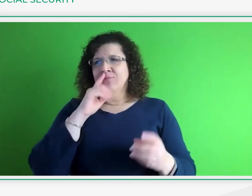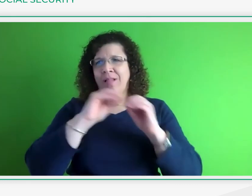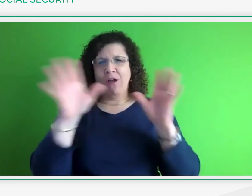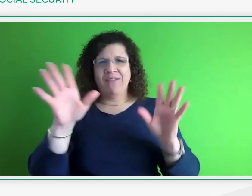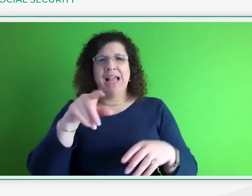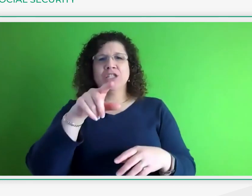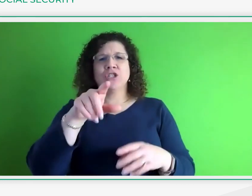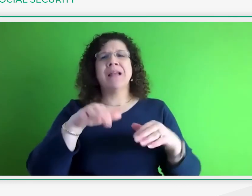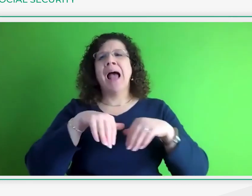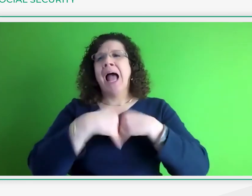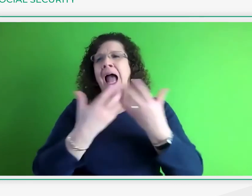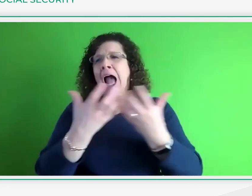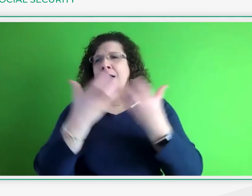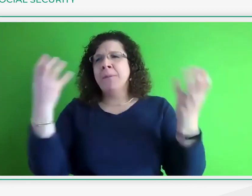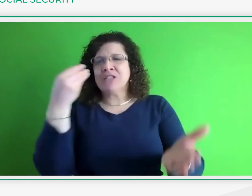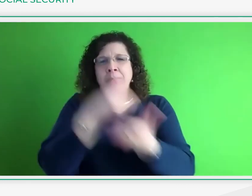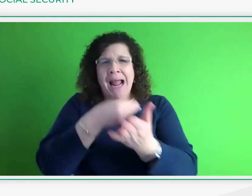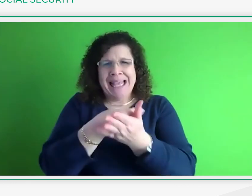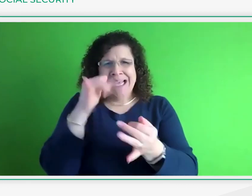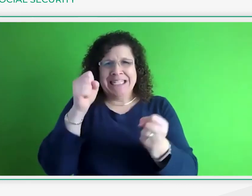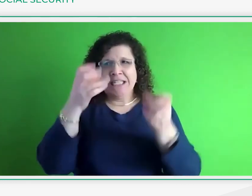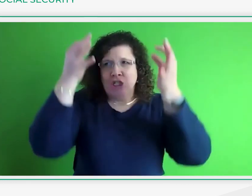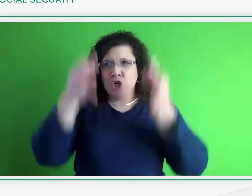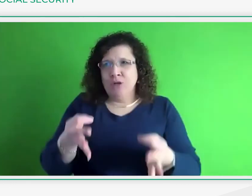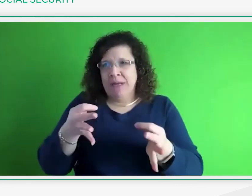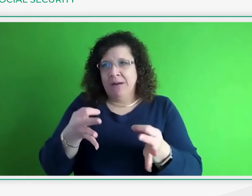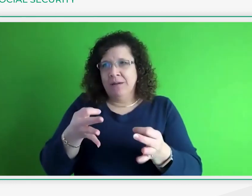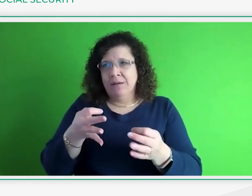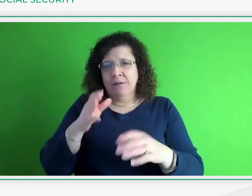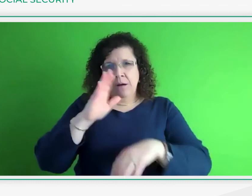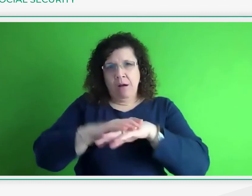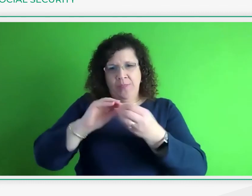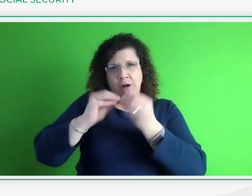Thank you for clarifying. I appreciate that. So they're asking: How much money is determined?